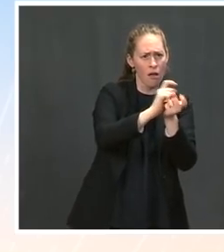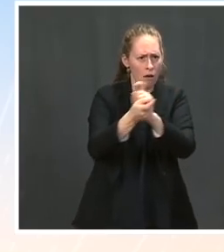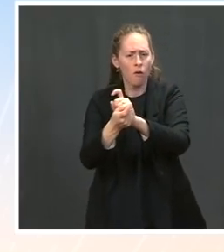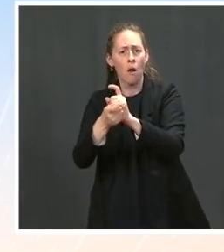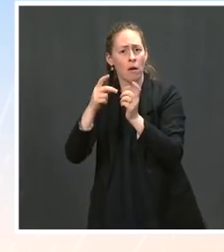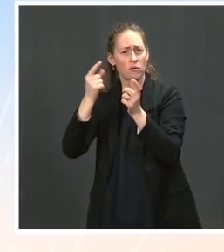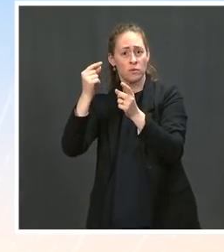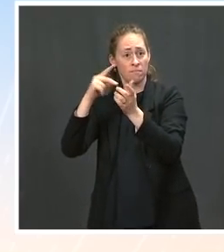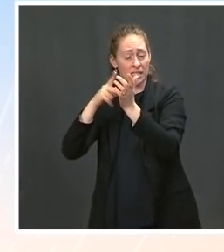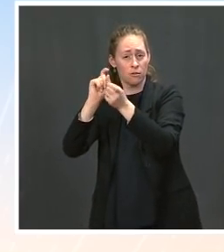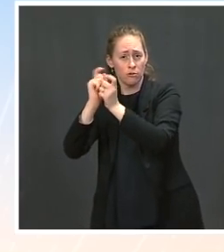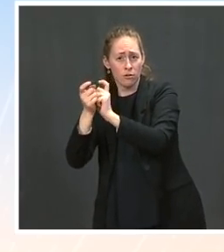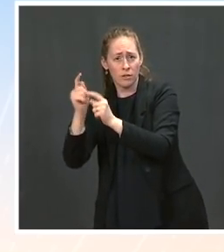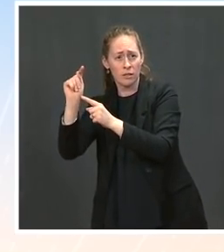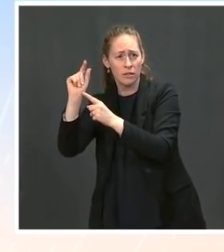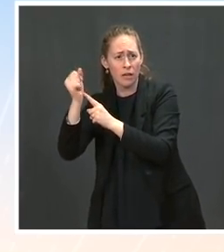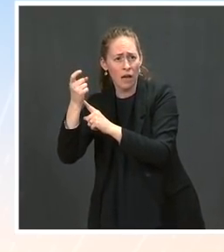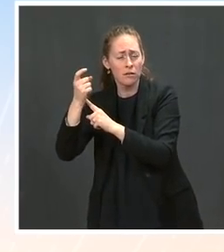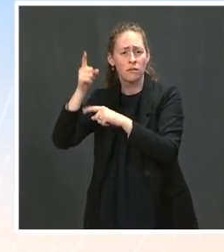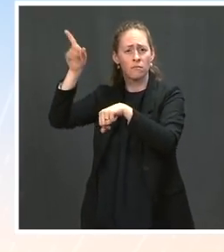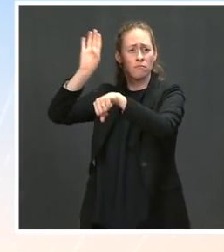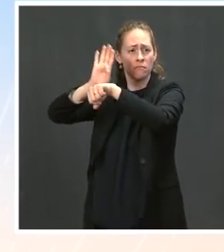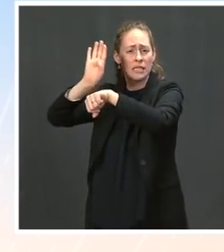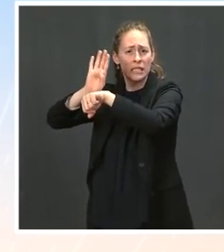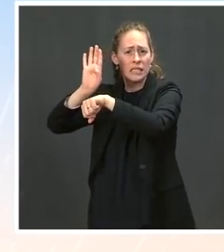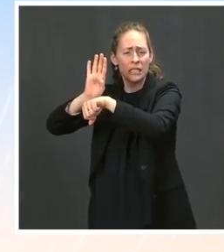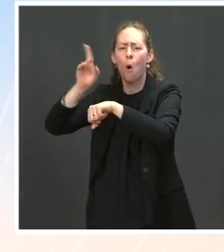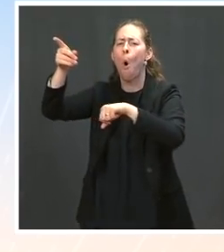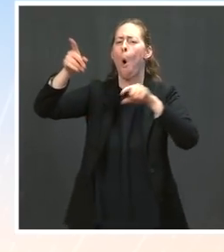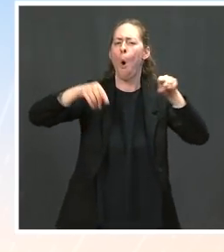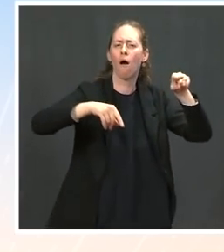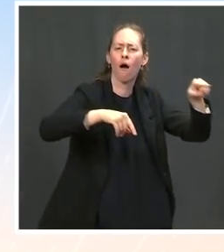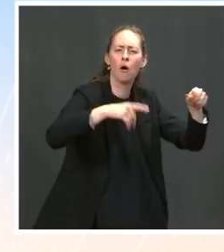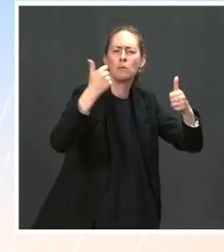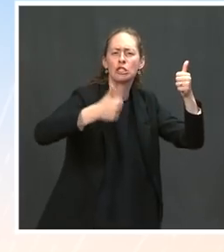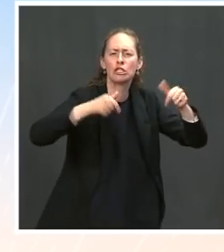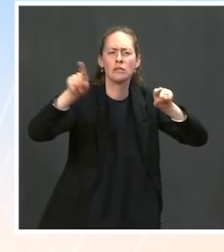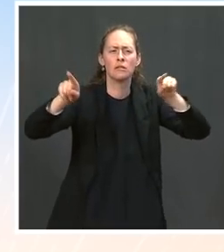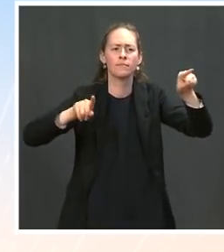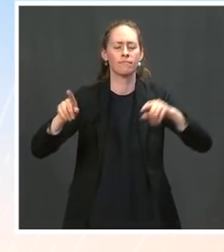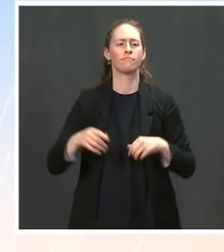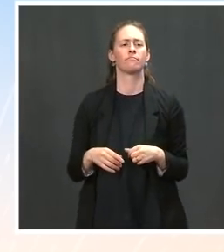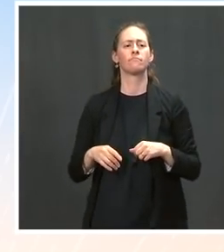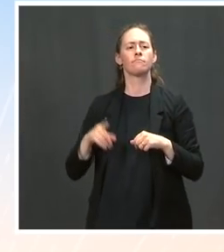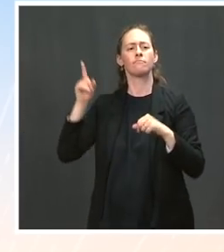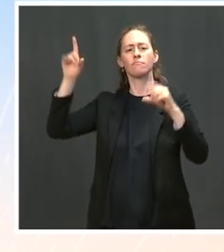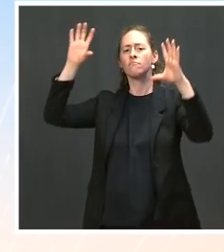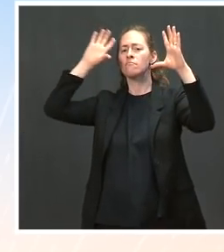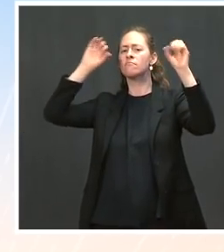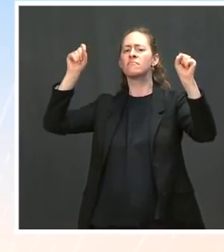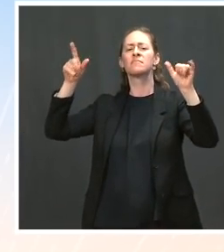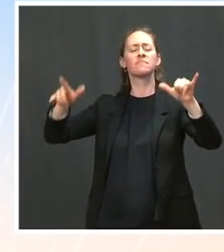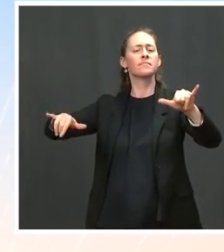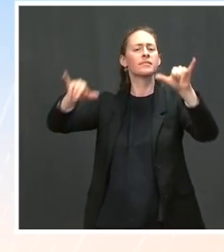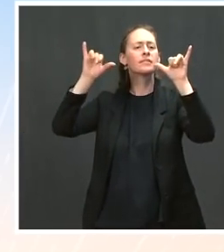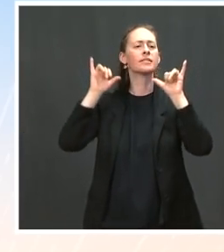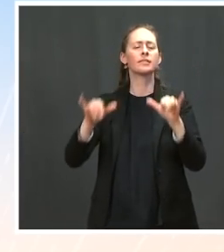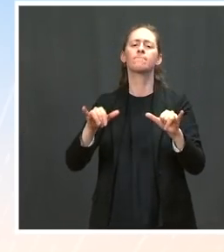Ms. Psaki: Well, first, the President's pledge -- which you touched on, which he outlined on the campaign and he has reiterated since -- is that he's not going to raise taxes on people